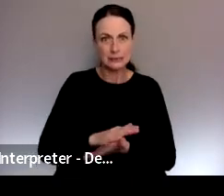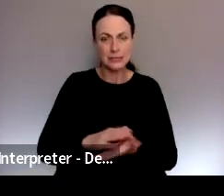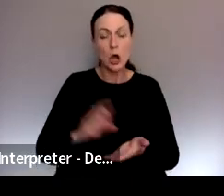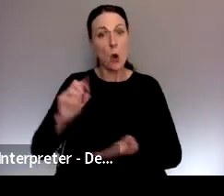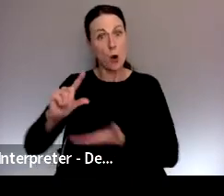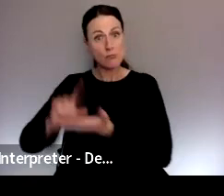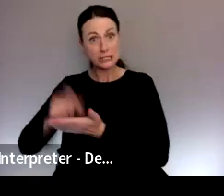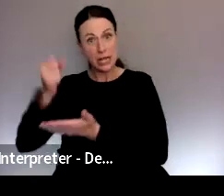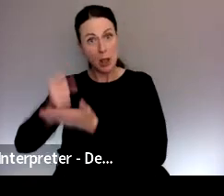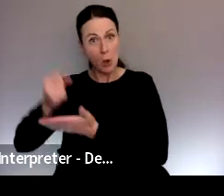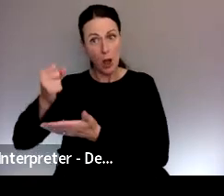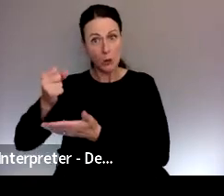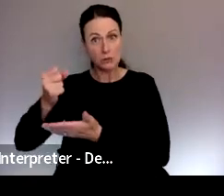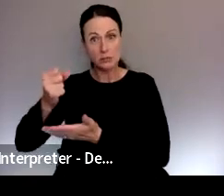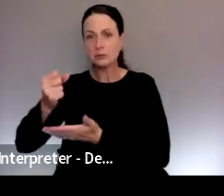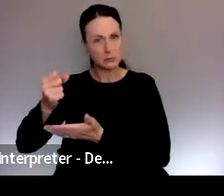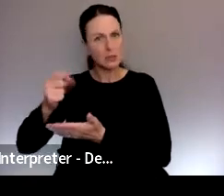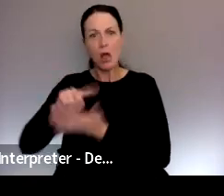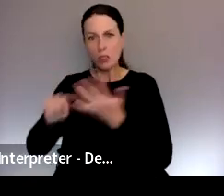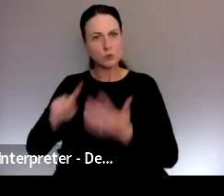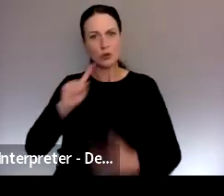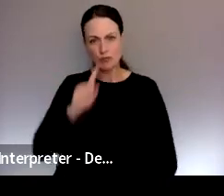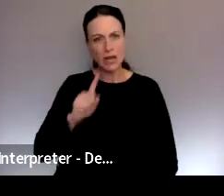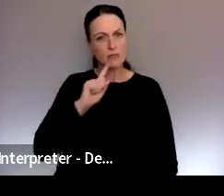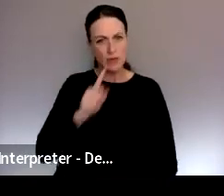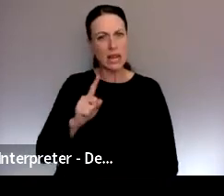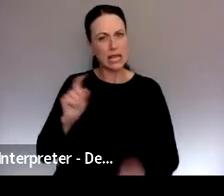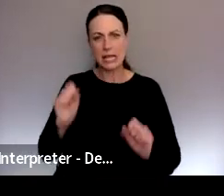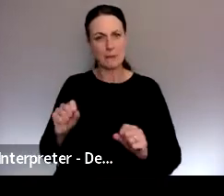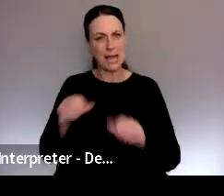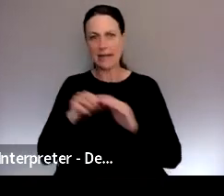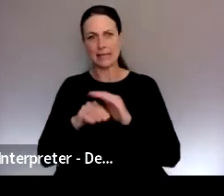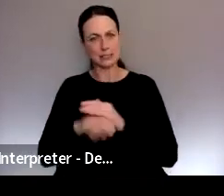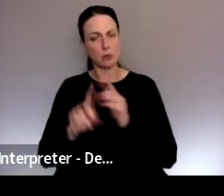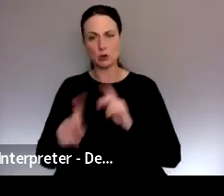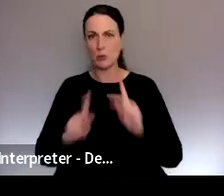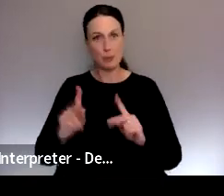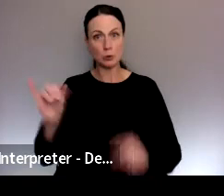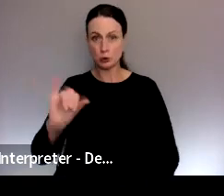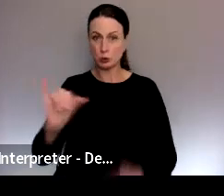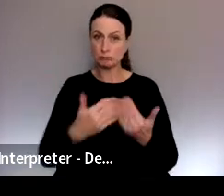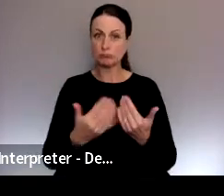Printed logos. Those are really, really... can be very accessible to people.